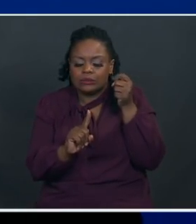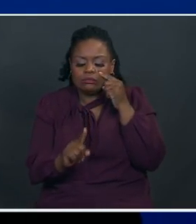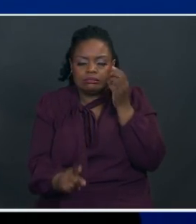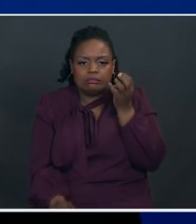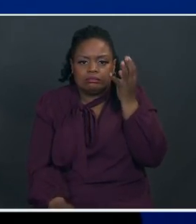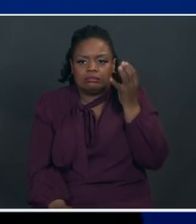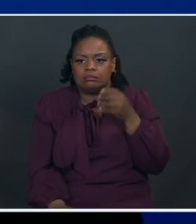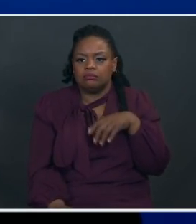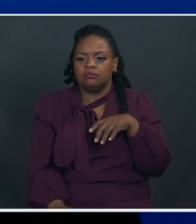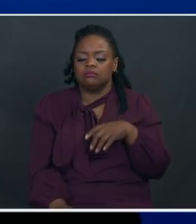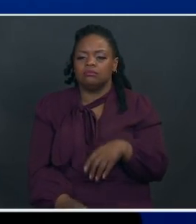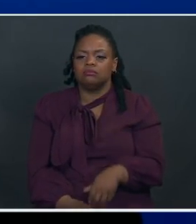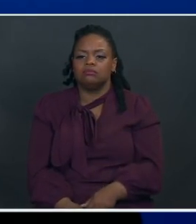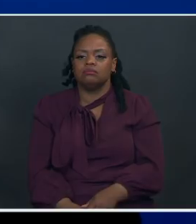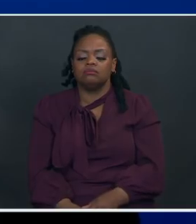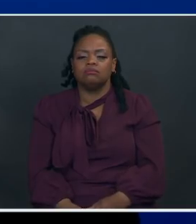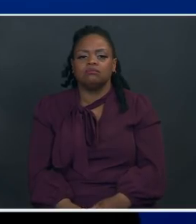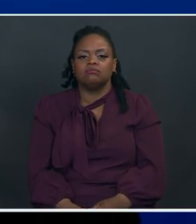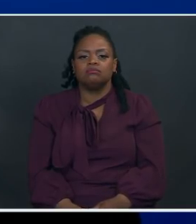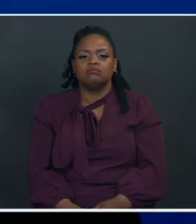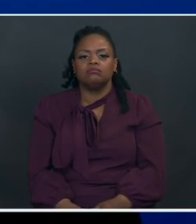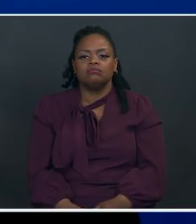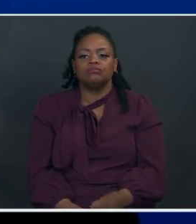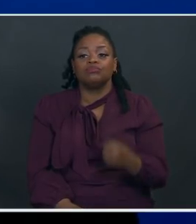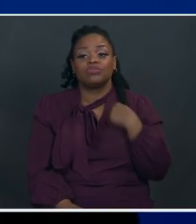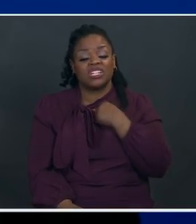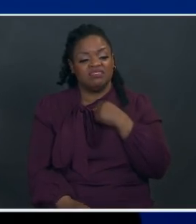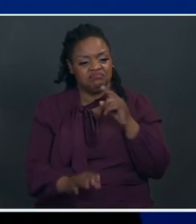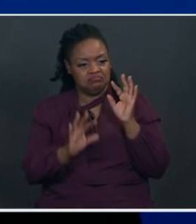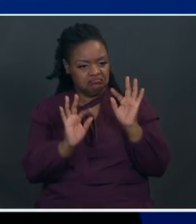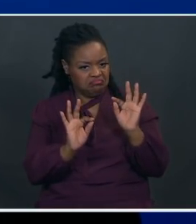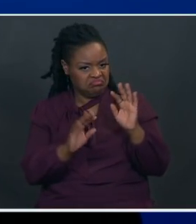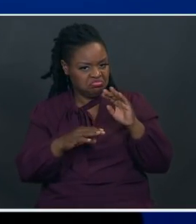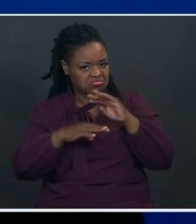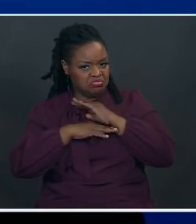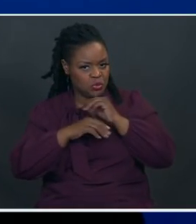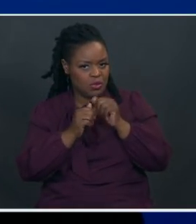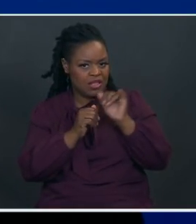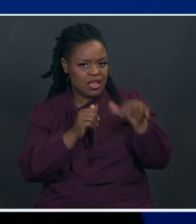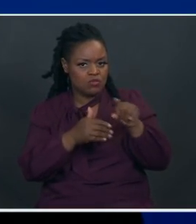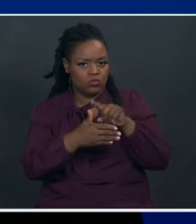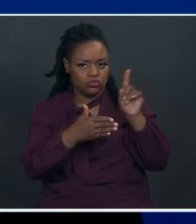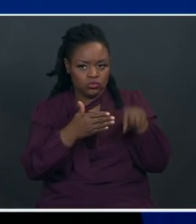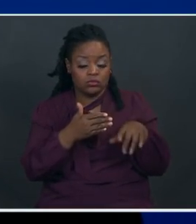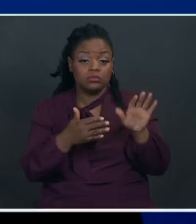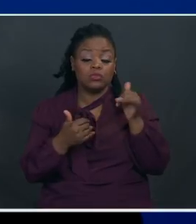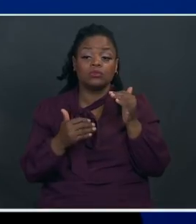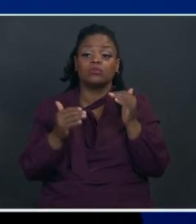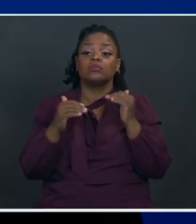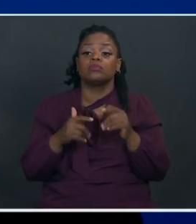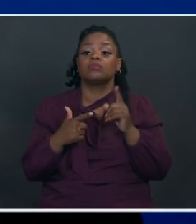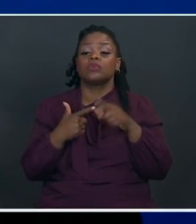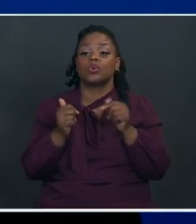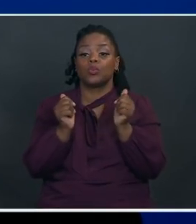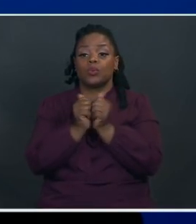So, we are covered with that. Things get a bit more problematic when you go to the 351,